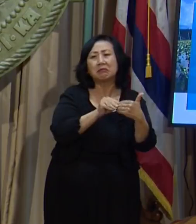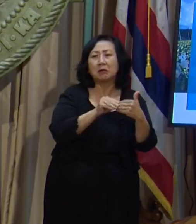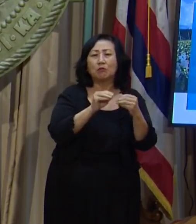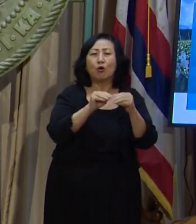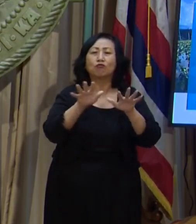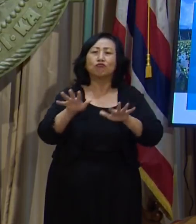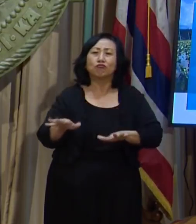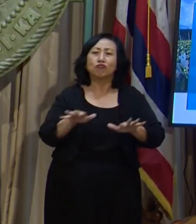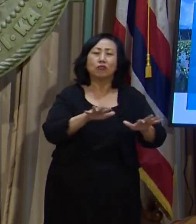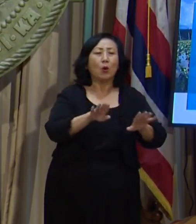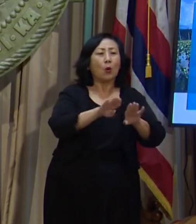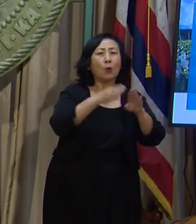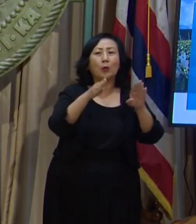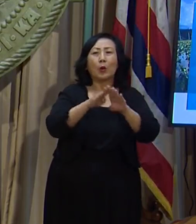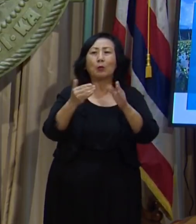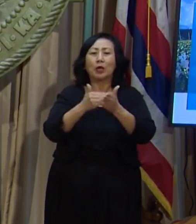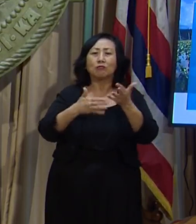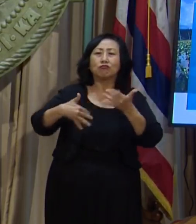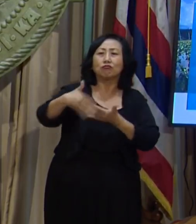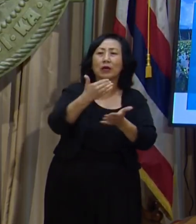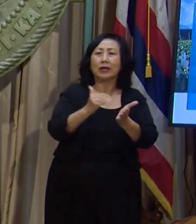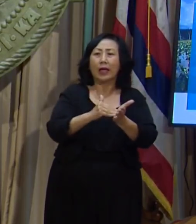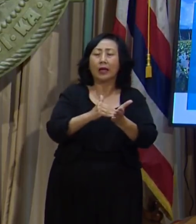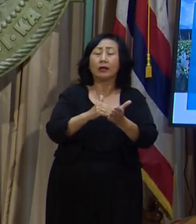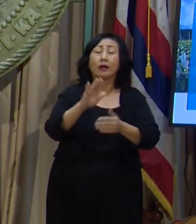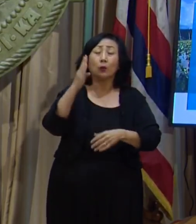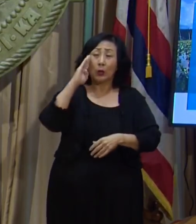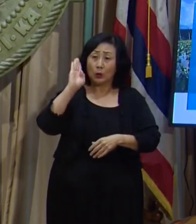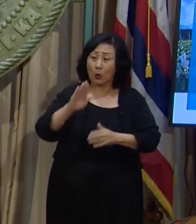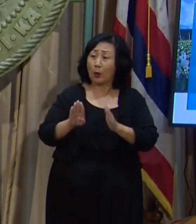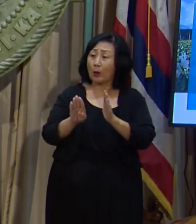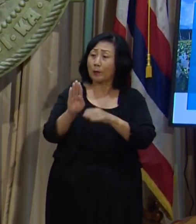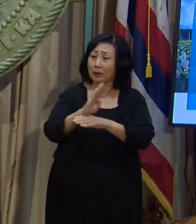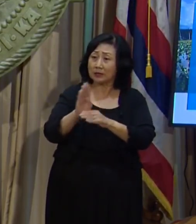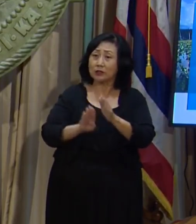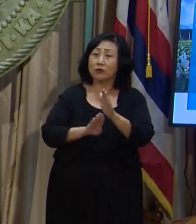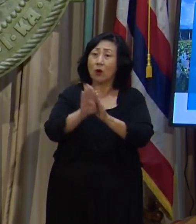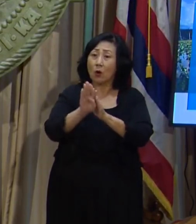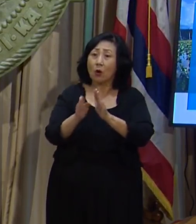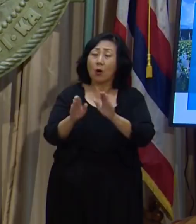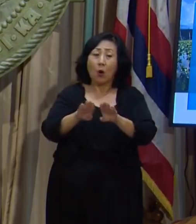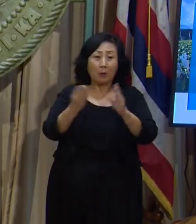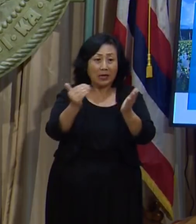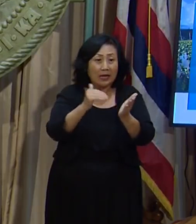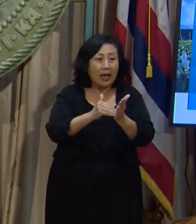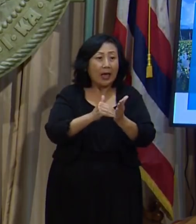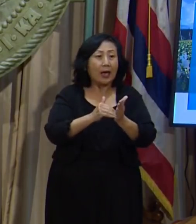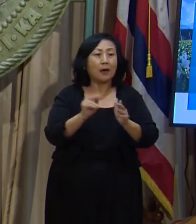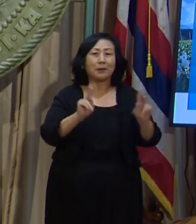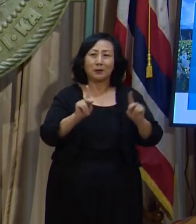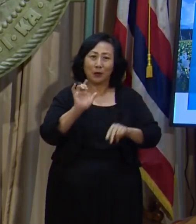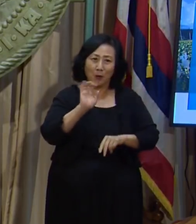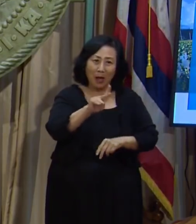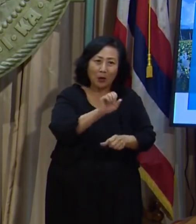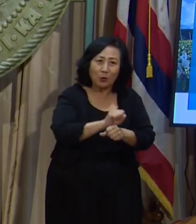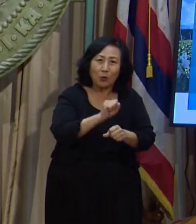I KNOW THAT EVERYONE IS WONDERING, WHEN WILL WE BEGIN RELAXING OR SOCIAL DISTANCING RESTRICTIONS?